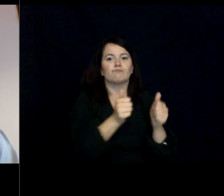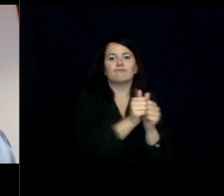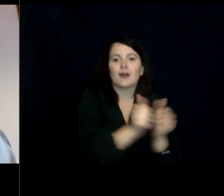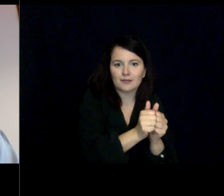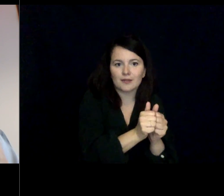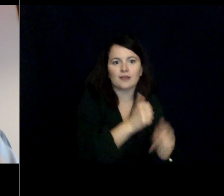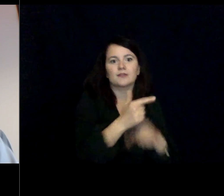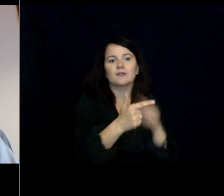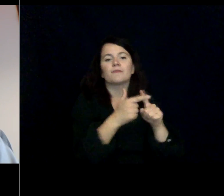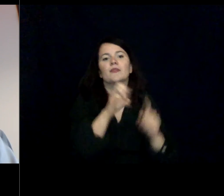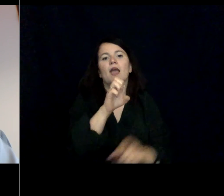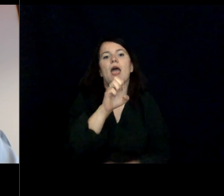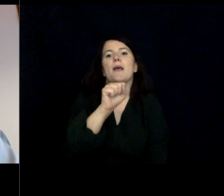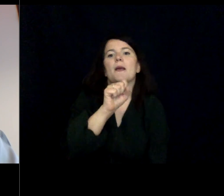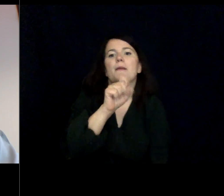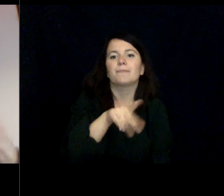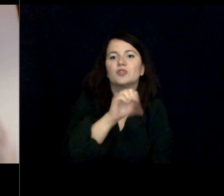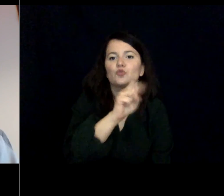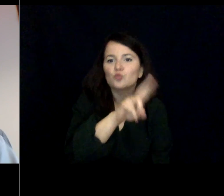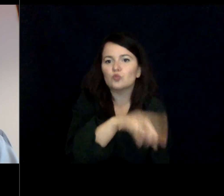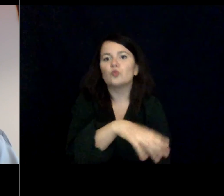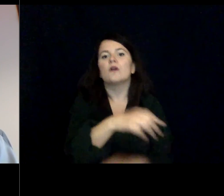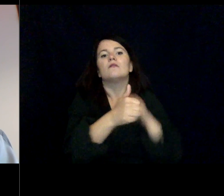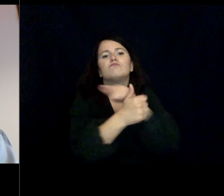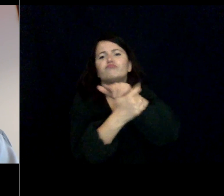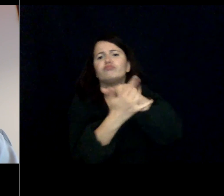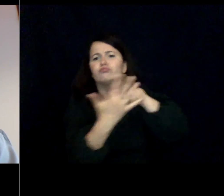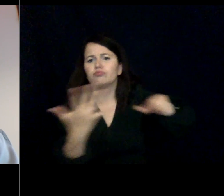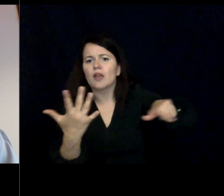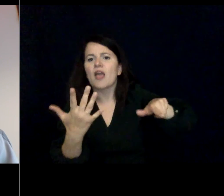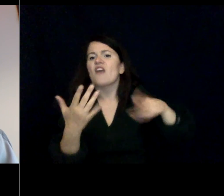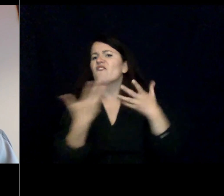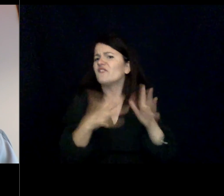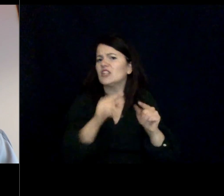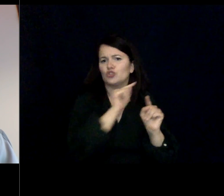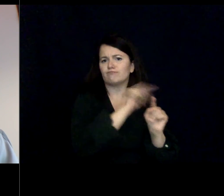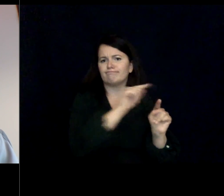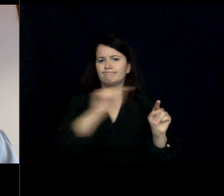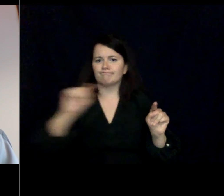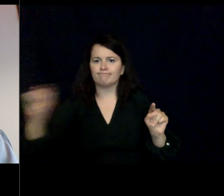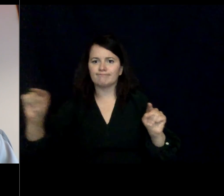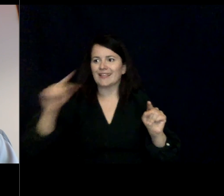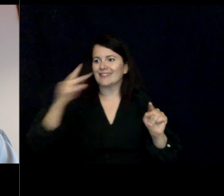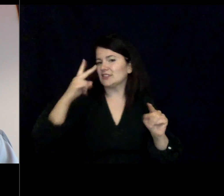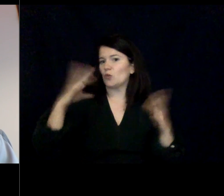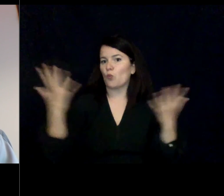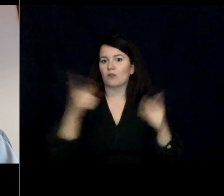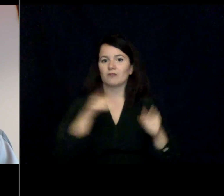There is in the sector a consensus on how this emergency fund should be.